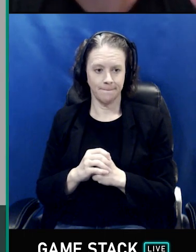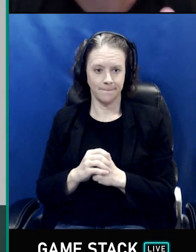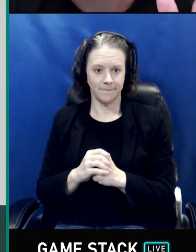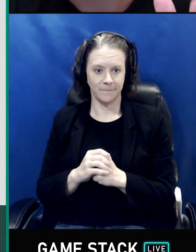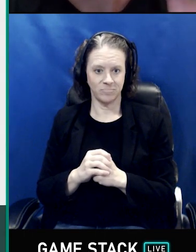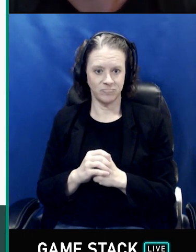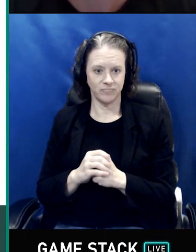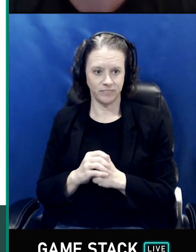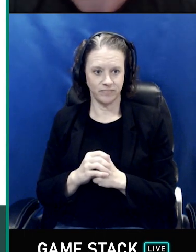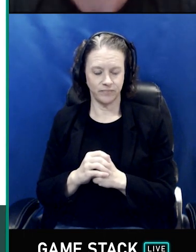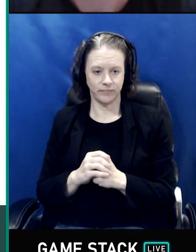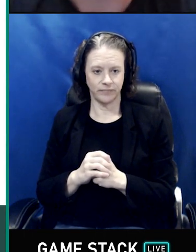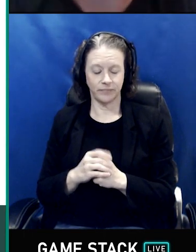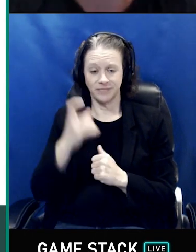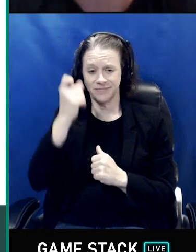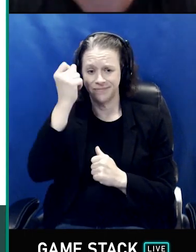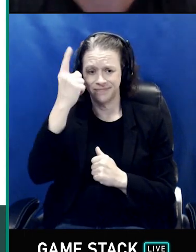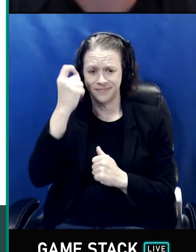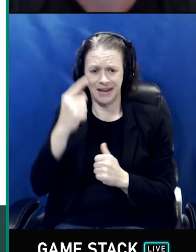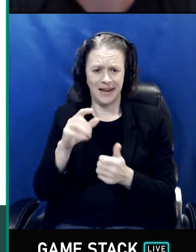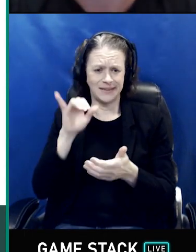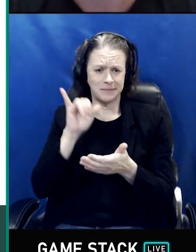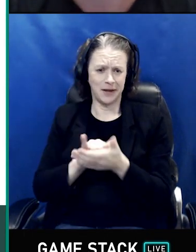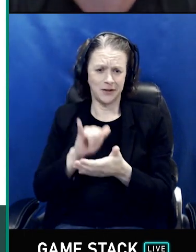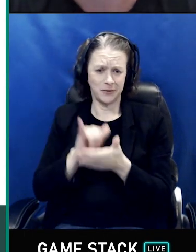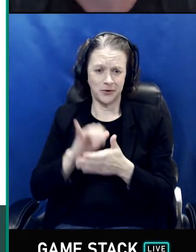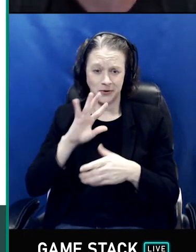It's impossible to talk about the future of Xbox Game